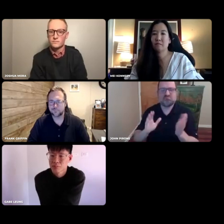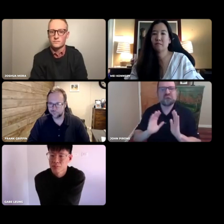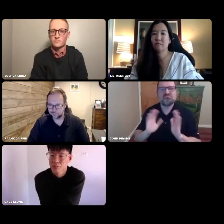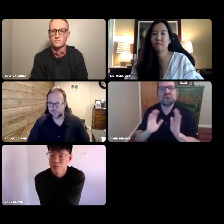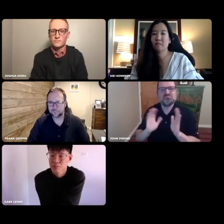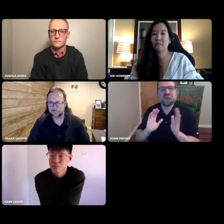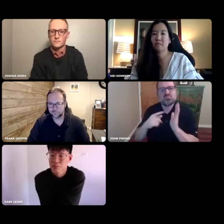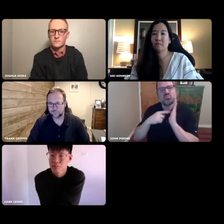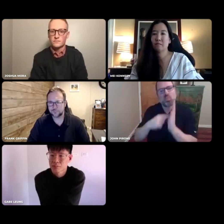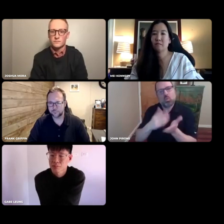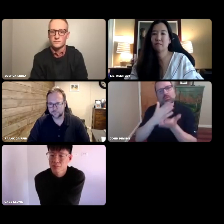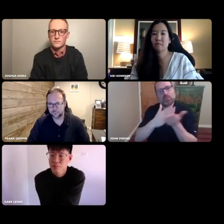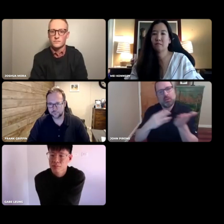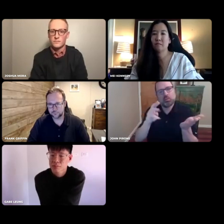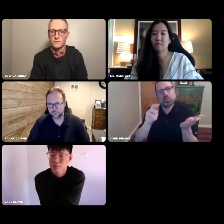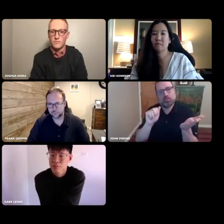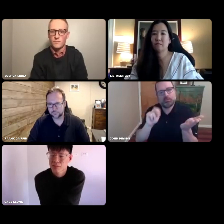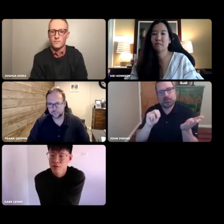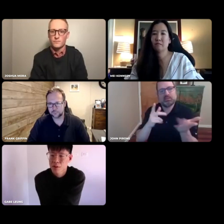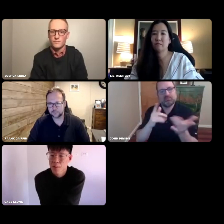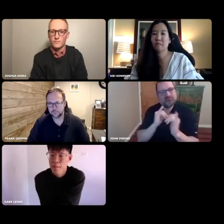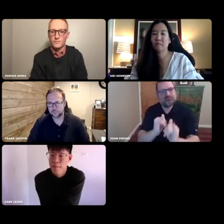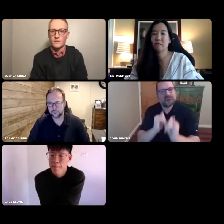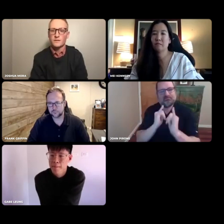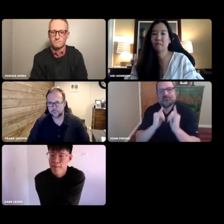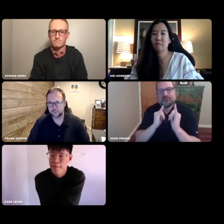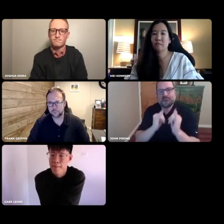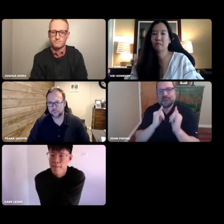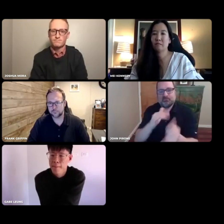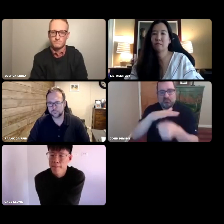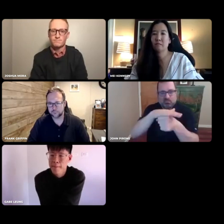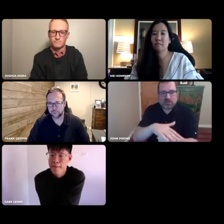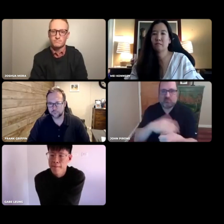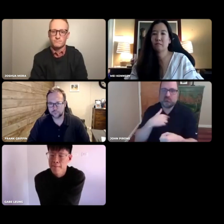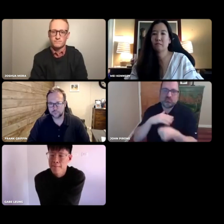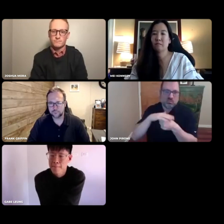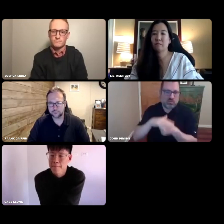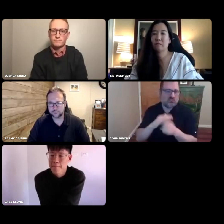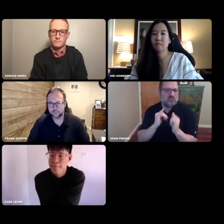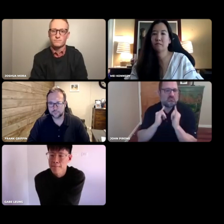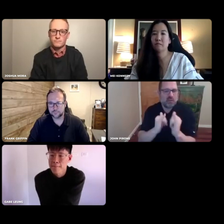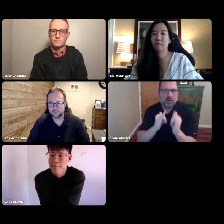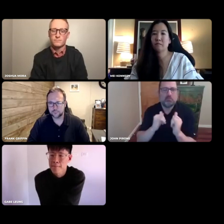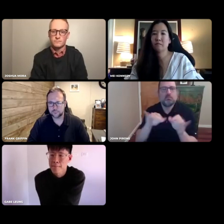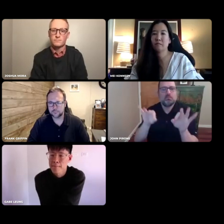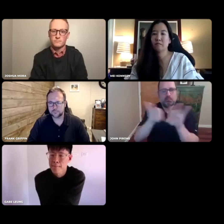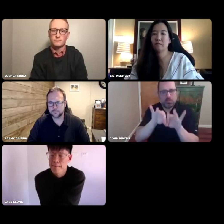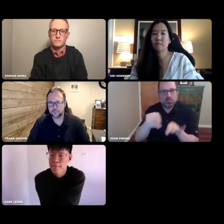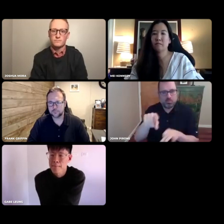Don't set such a hard and fast line. Show that you're stressed too.